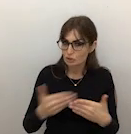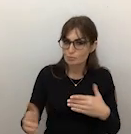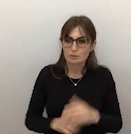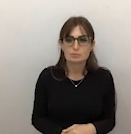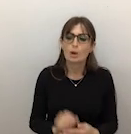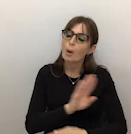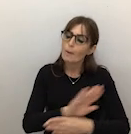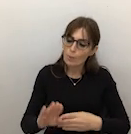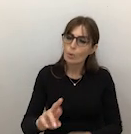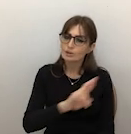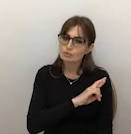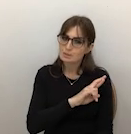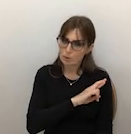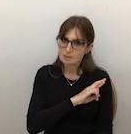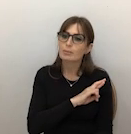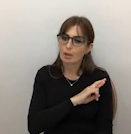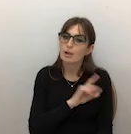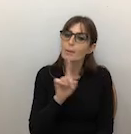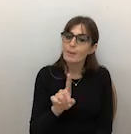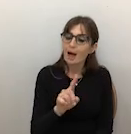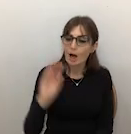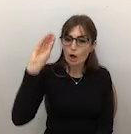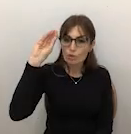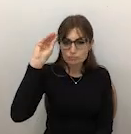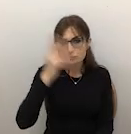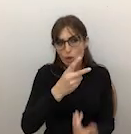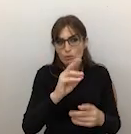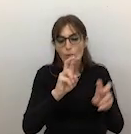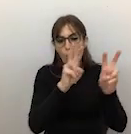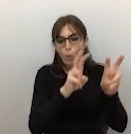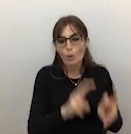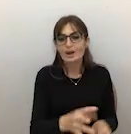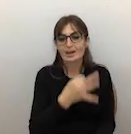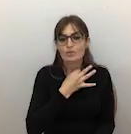The full board is responsible for risk management, however, the audit and risk committee can support the board